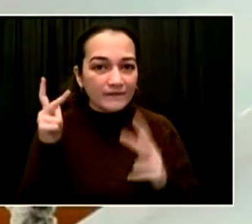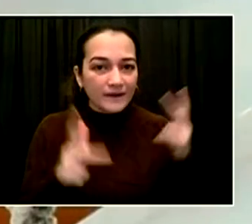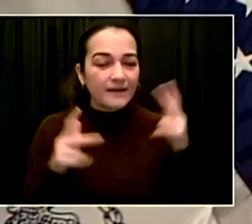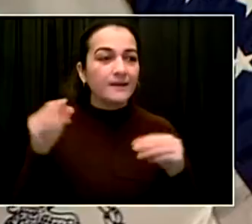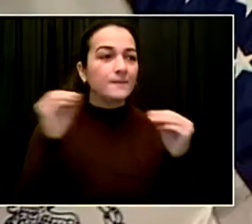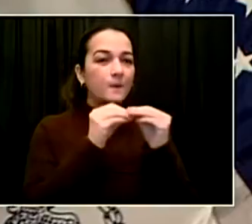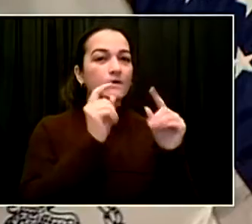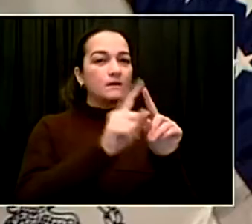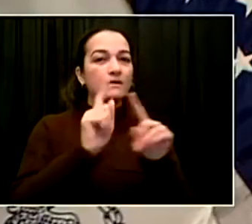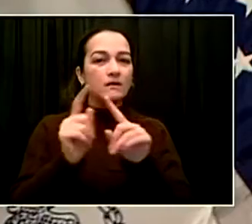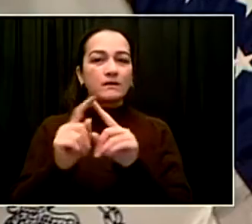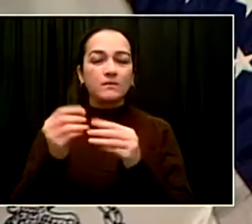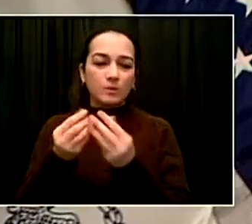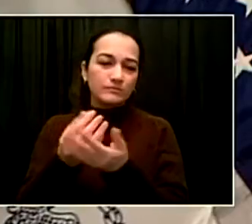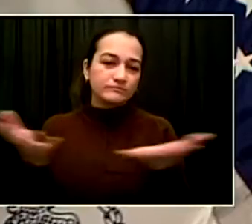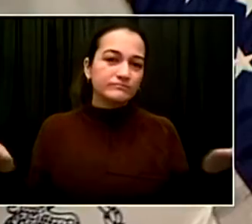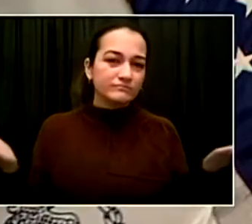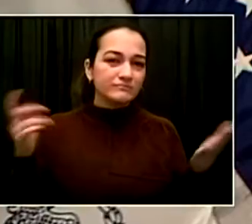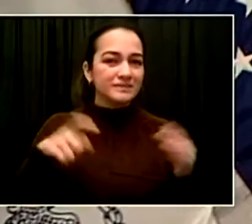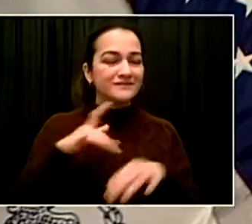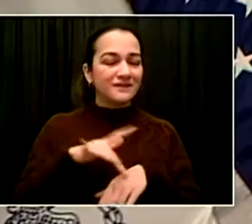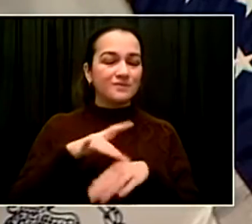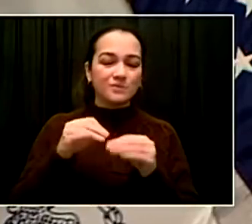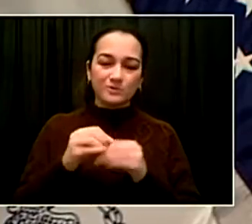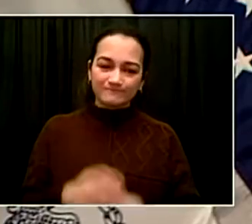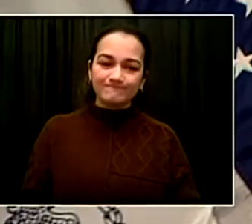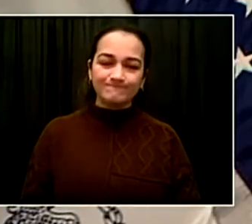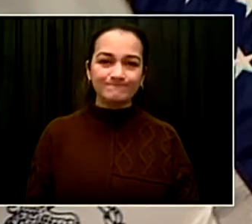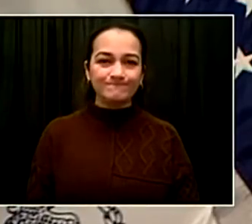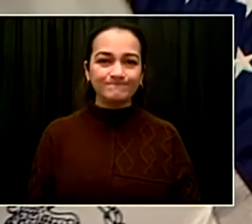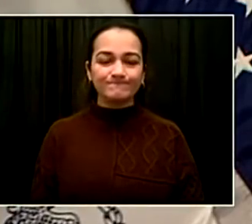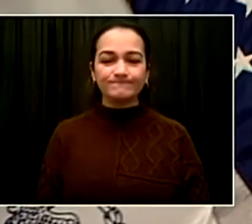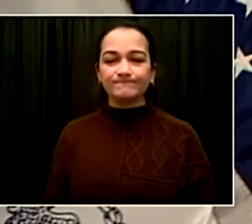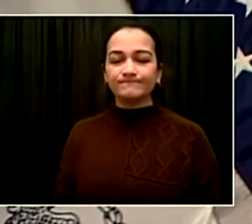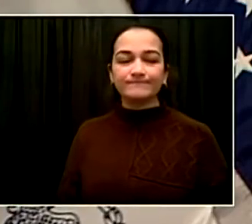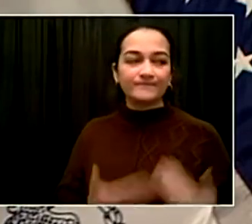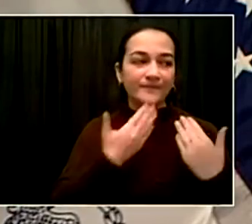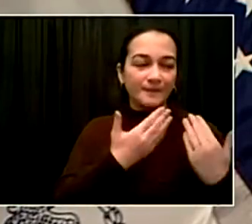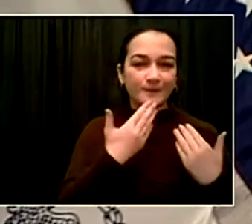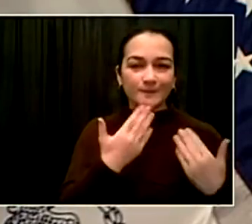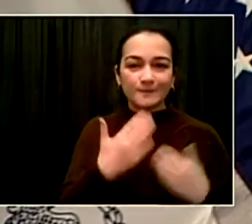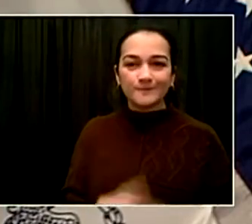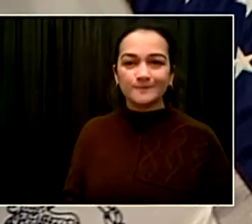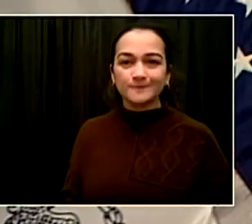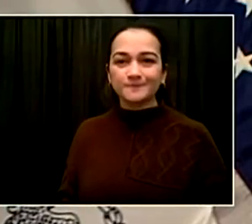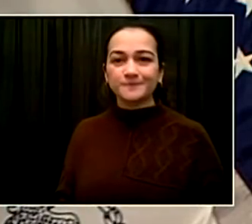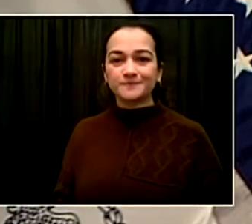UNITS AND FIXED SITES AND FEEDBACK CAN PASS IT ALONG. THANK YOU.